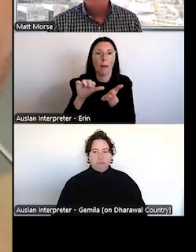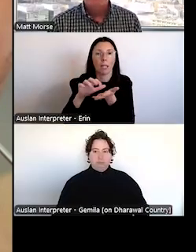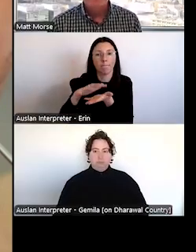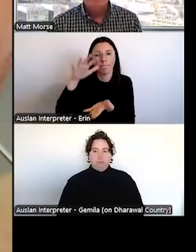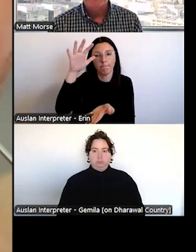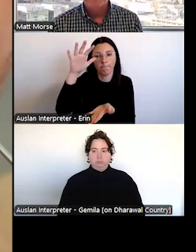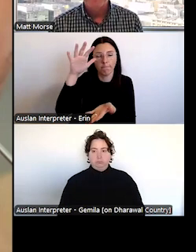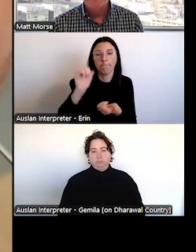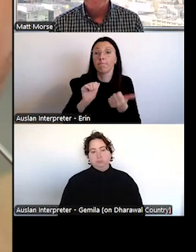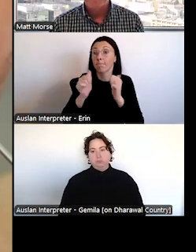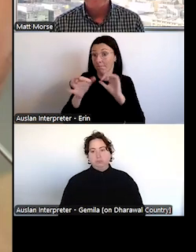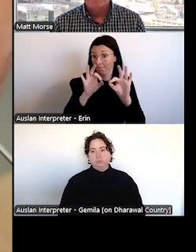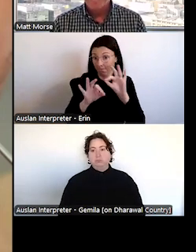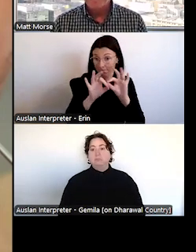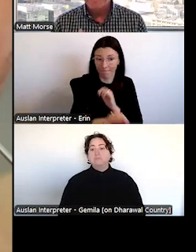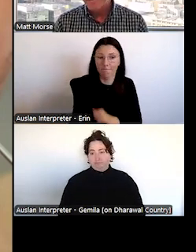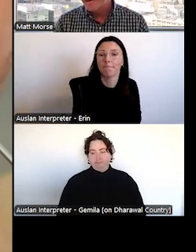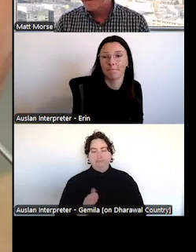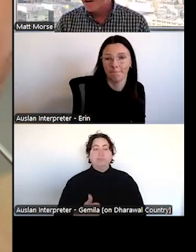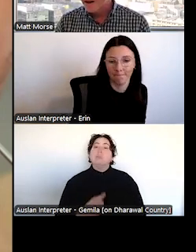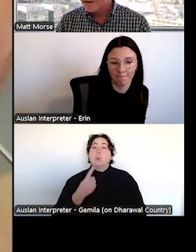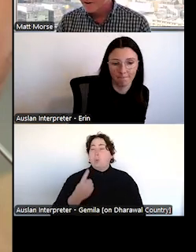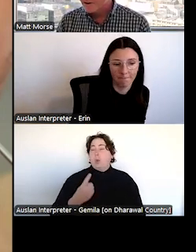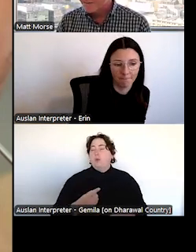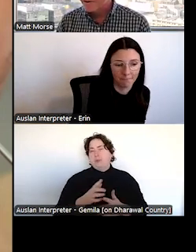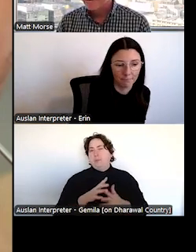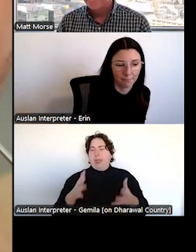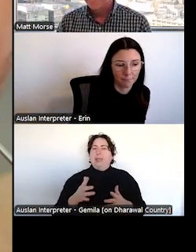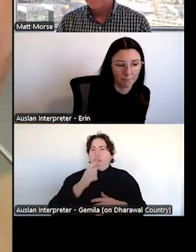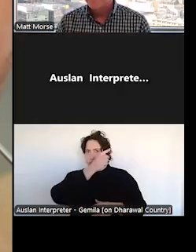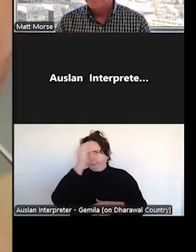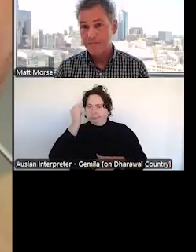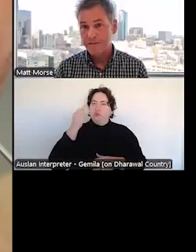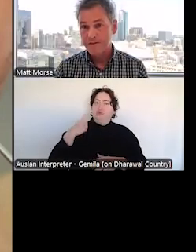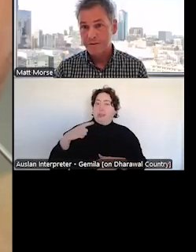of the Plus1 program and this is paramount and I should have mentioned this from the outset,